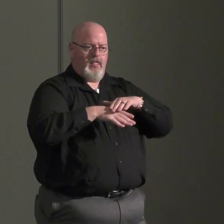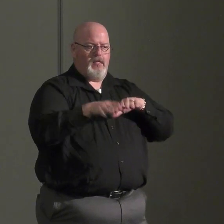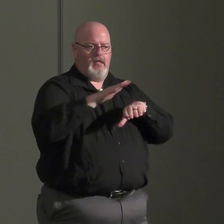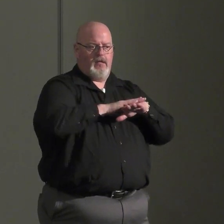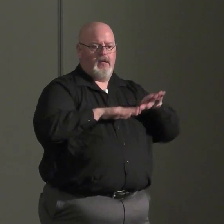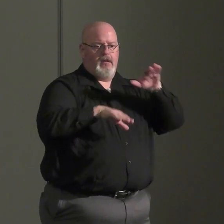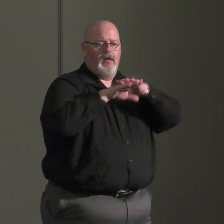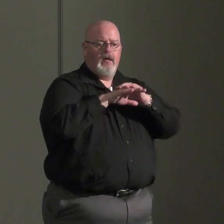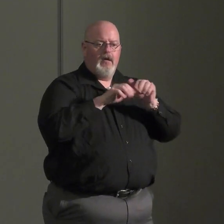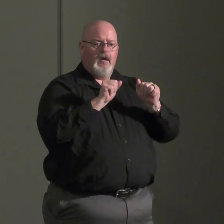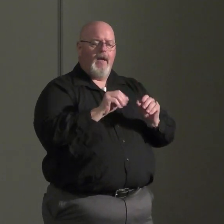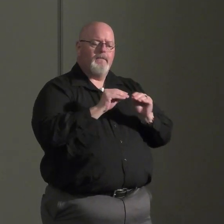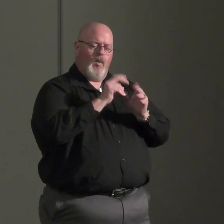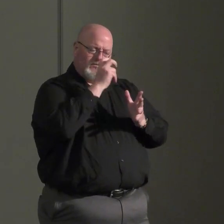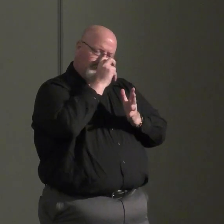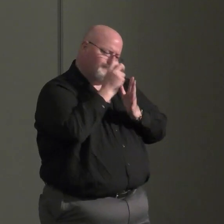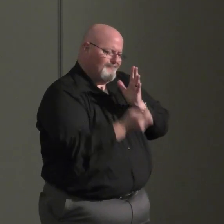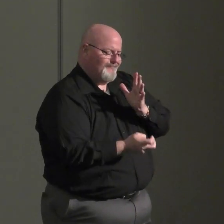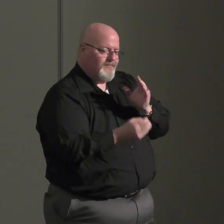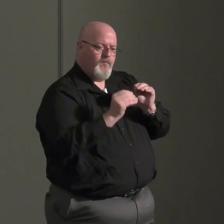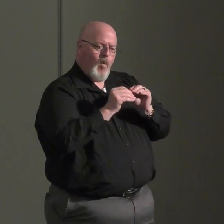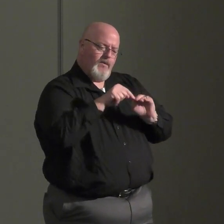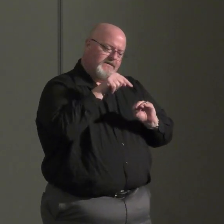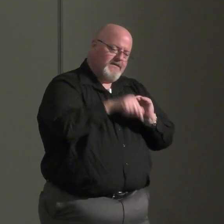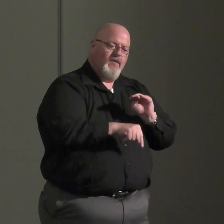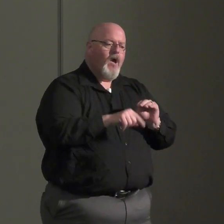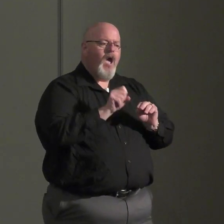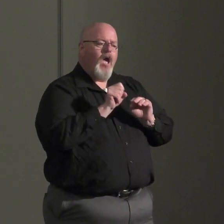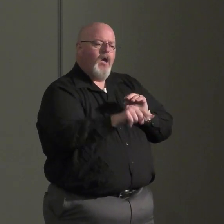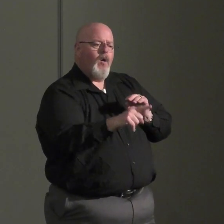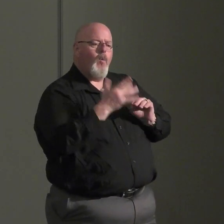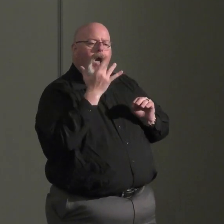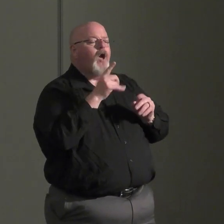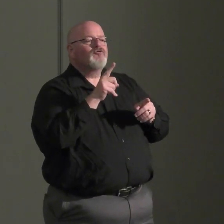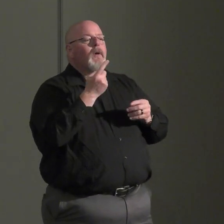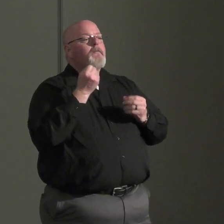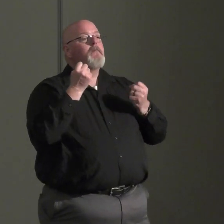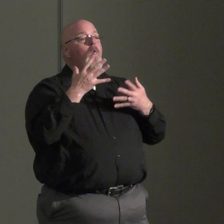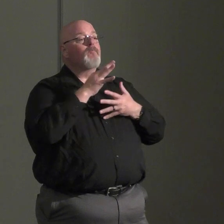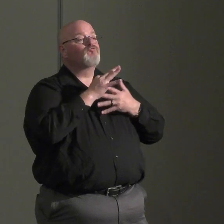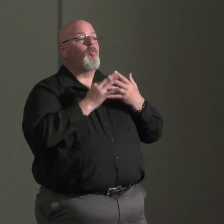could dive deeper and ask why and instead of asking the multiple choice questions.